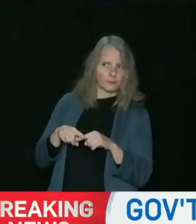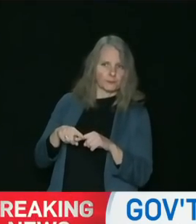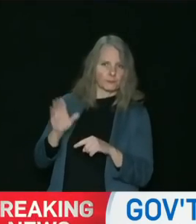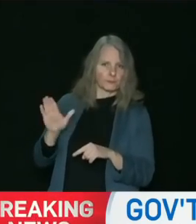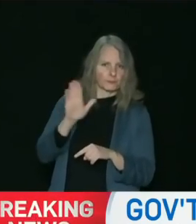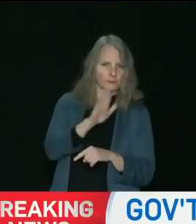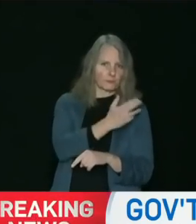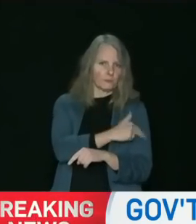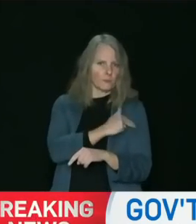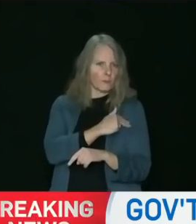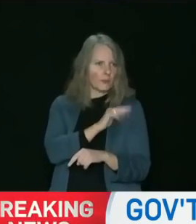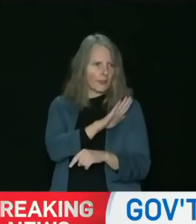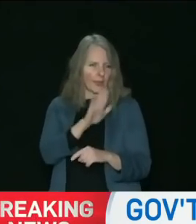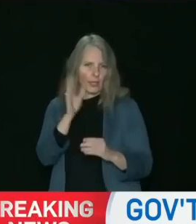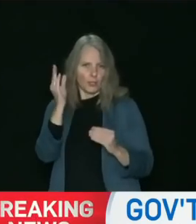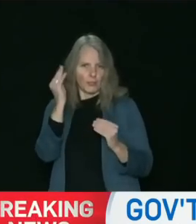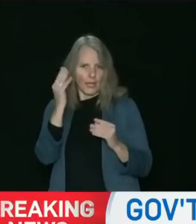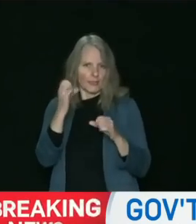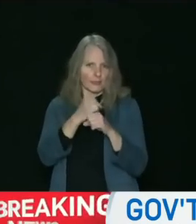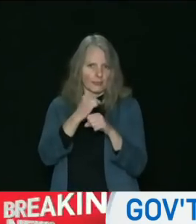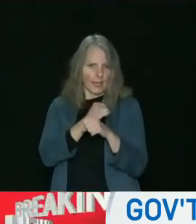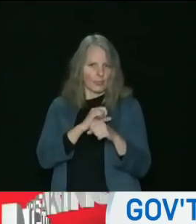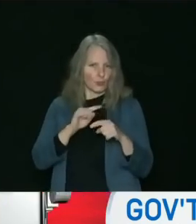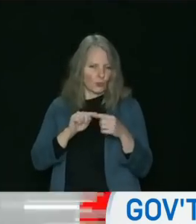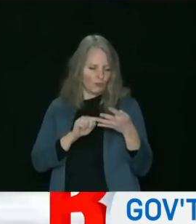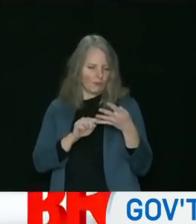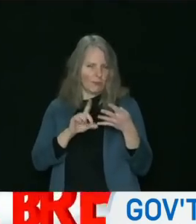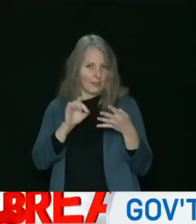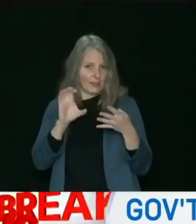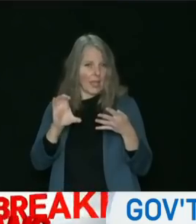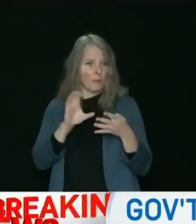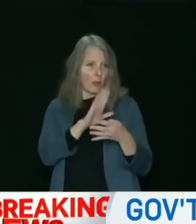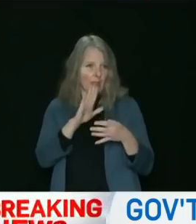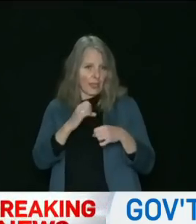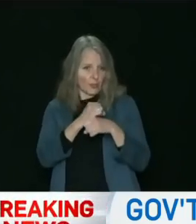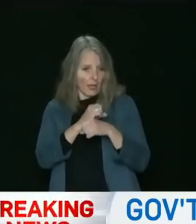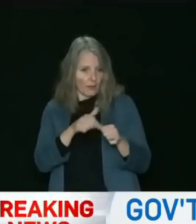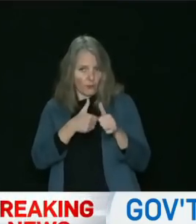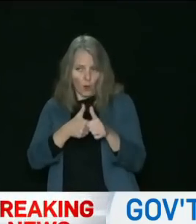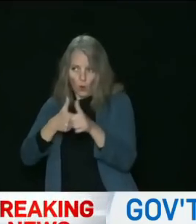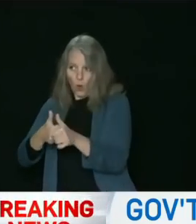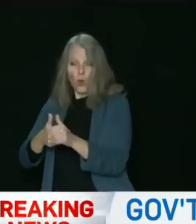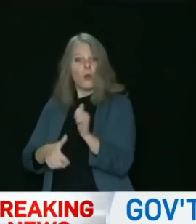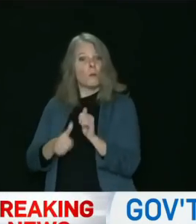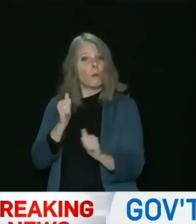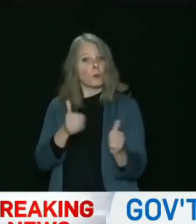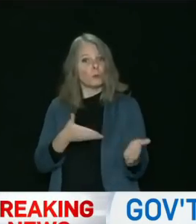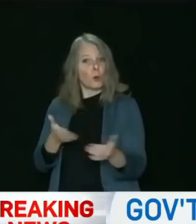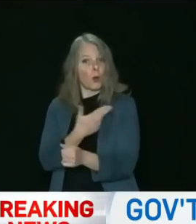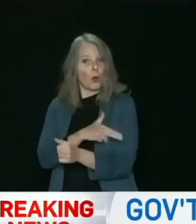BASED ON THE HOSPITAL DATA,